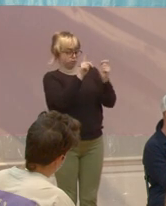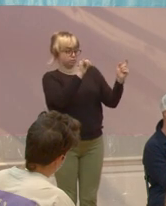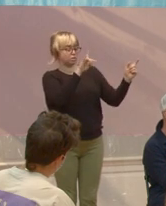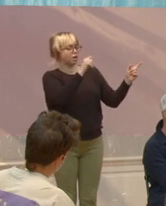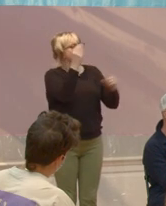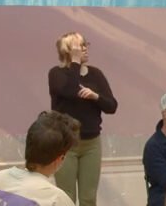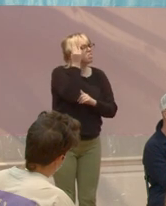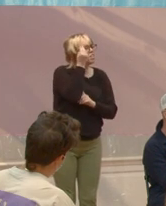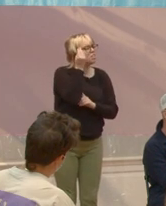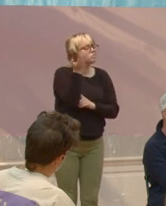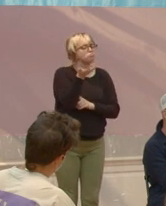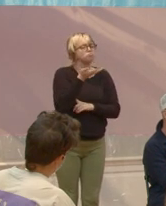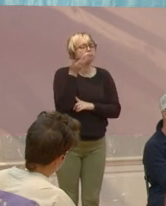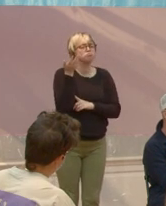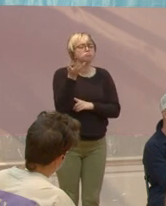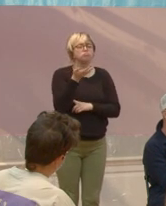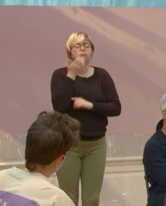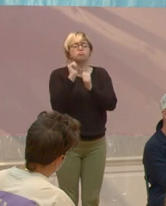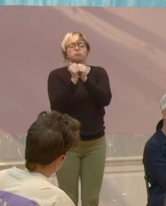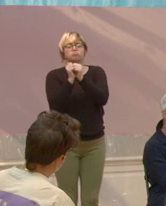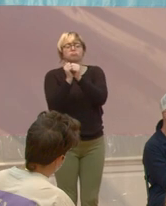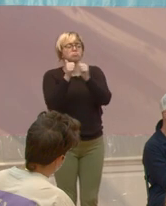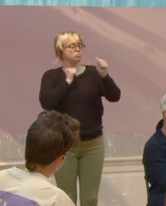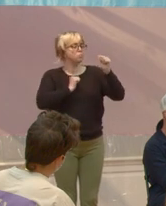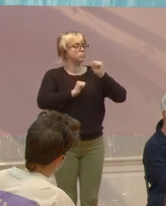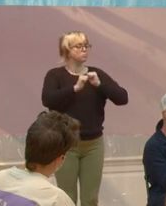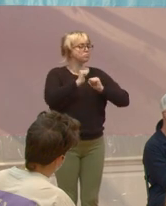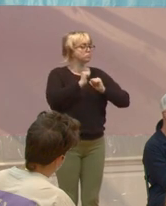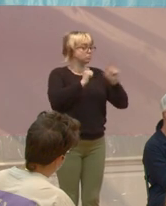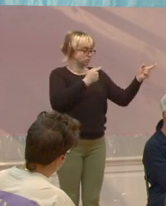thinking about how performing we both came from theater, and I